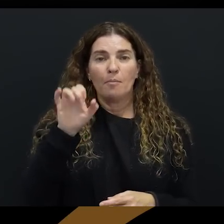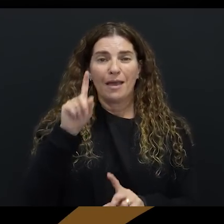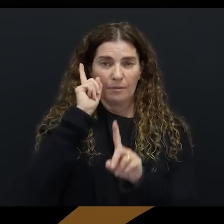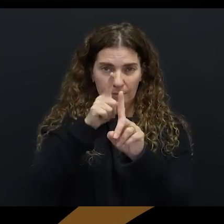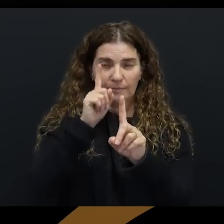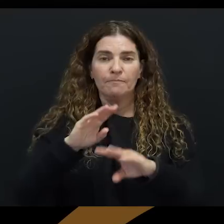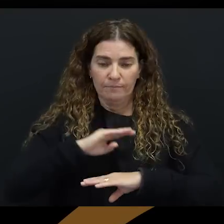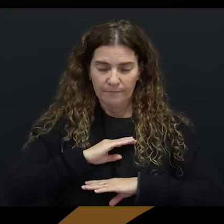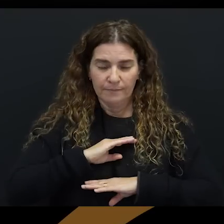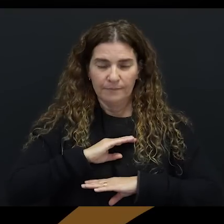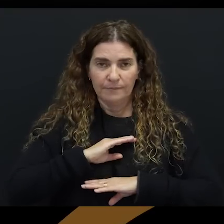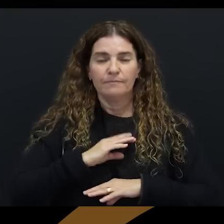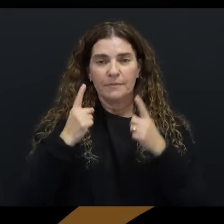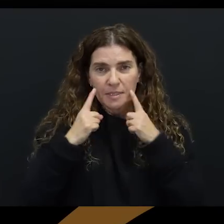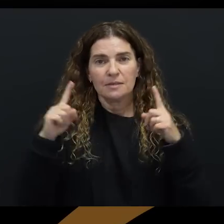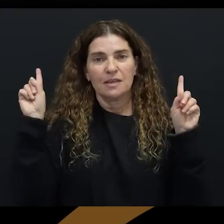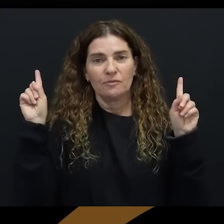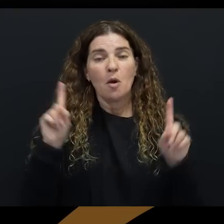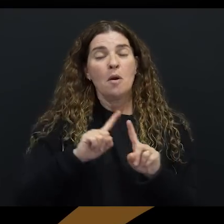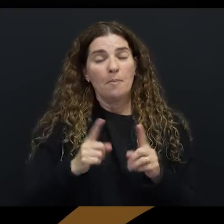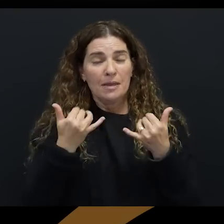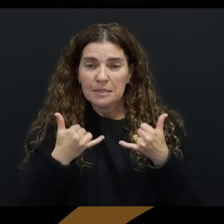we hit a few roadblocks along the way for what was possible,